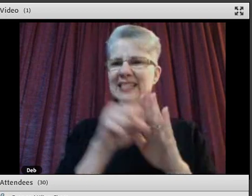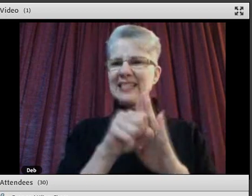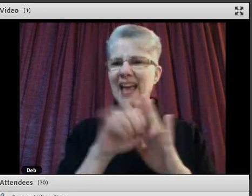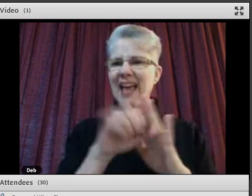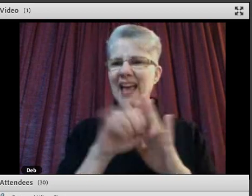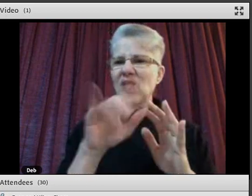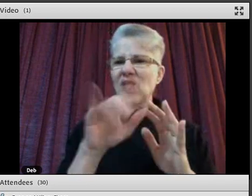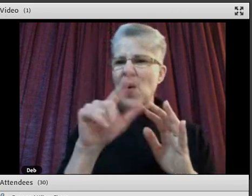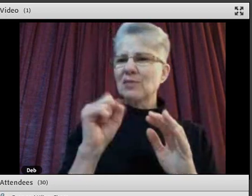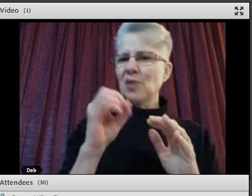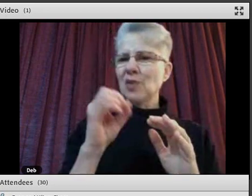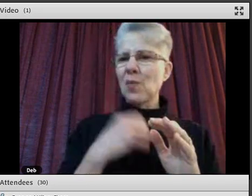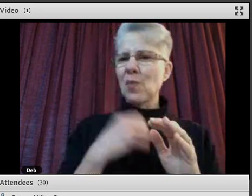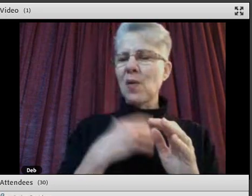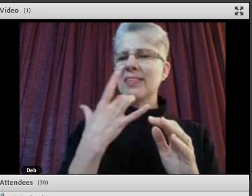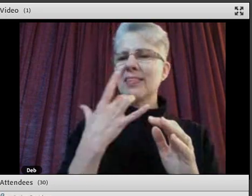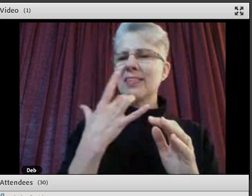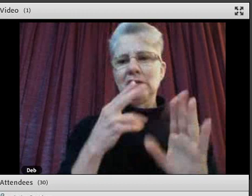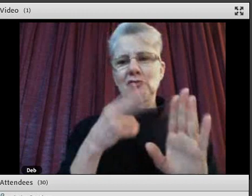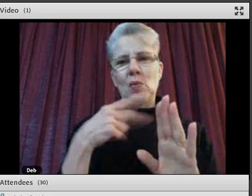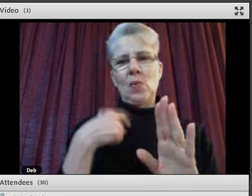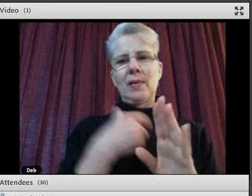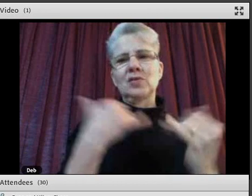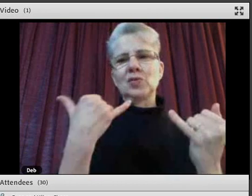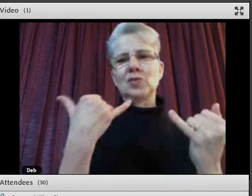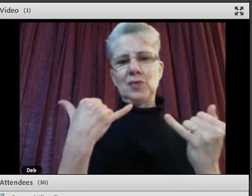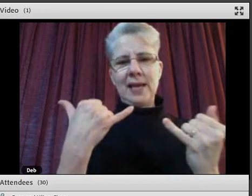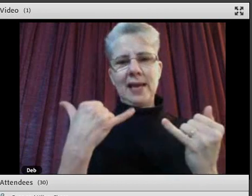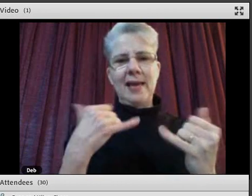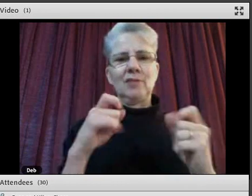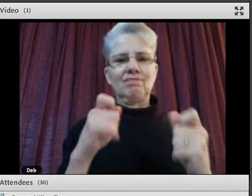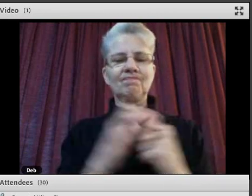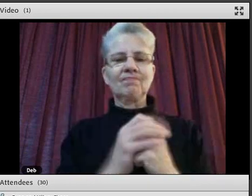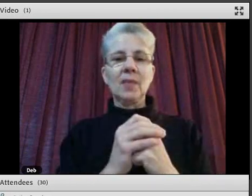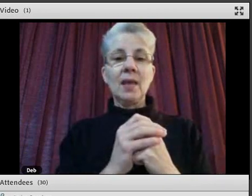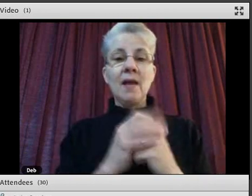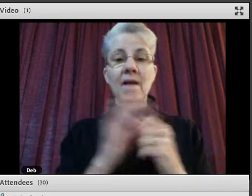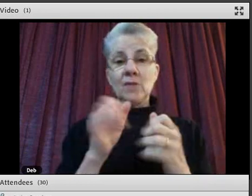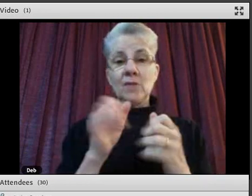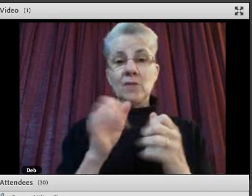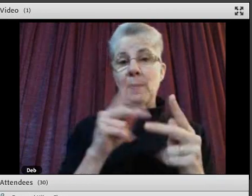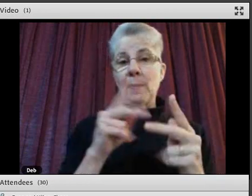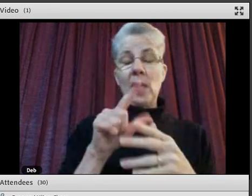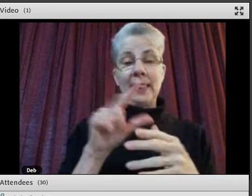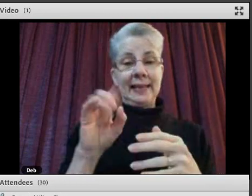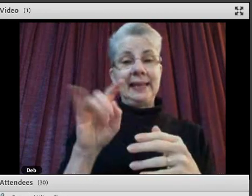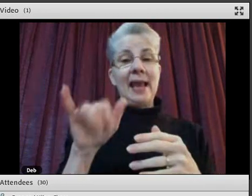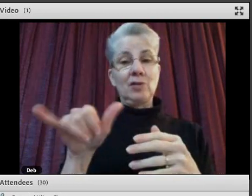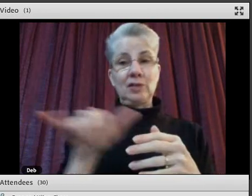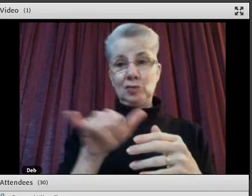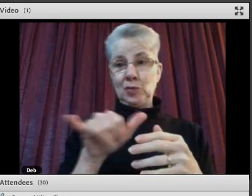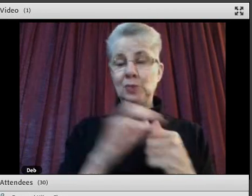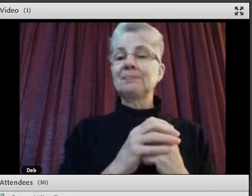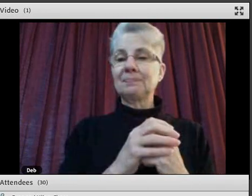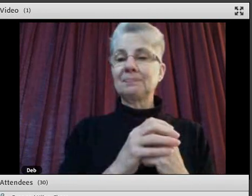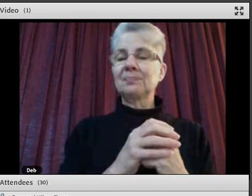We're so lucky that you guys could join us today. Hilary: Cool. Ryan: Oh, and a couple other people right in Lee County there. Hilary: Nice. Ryan: All right. We're going to have